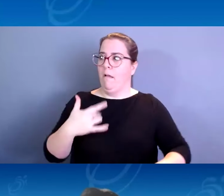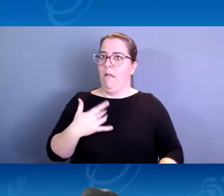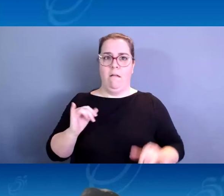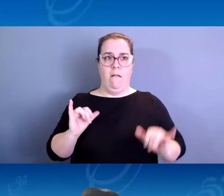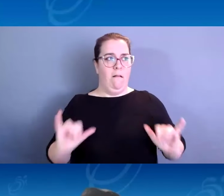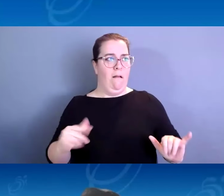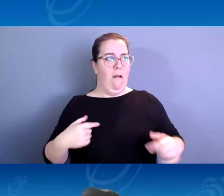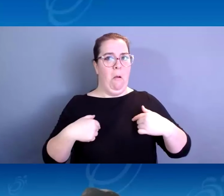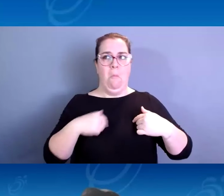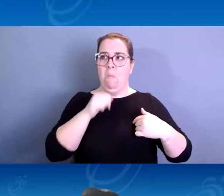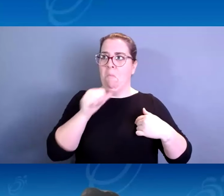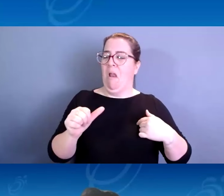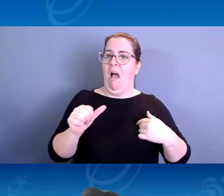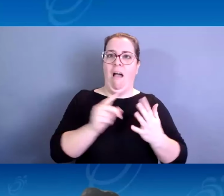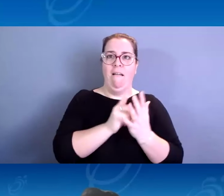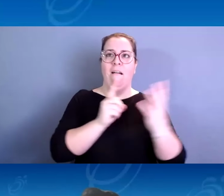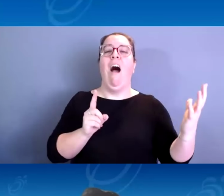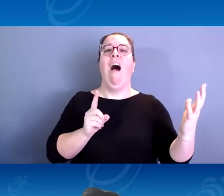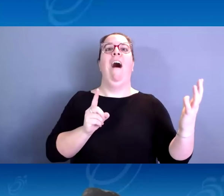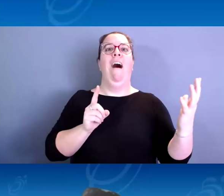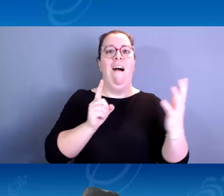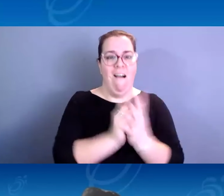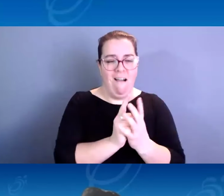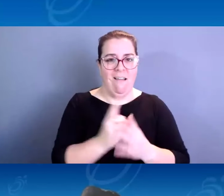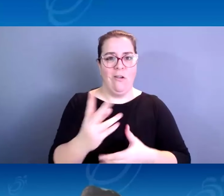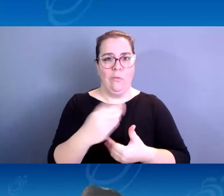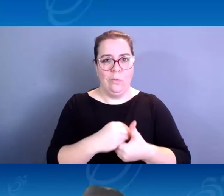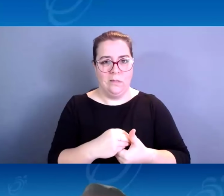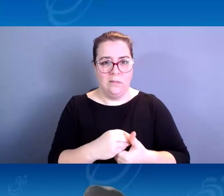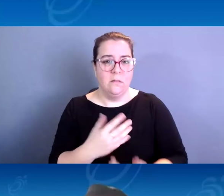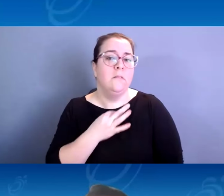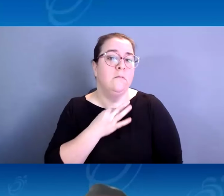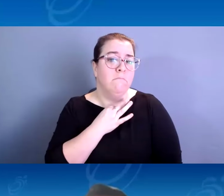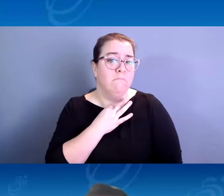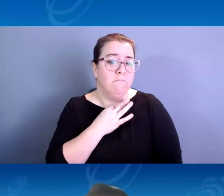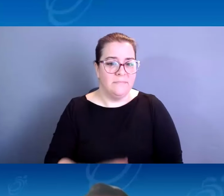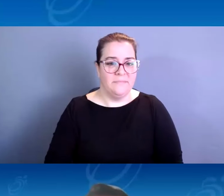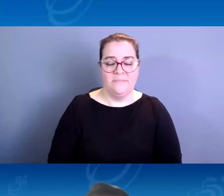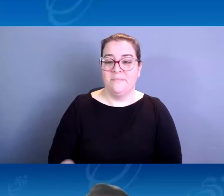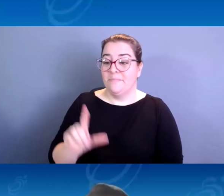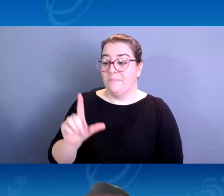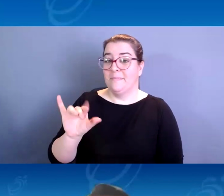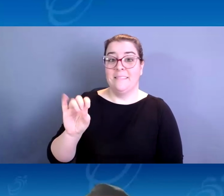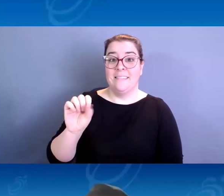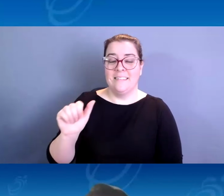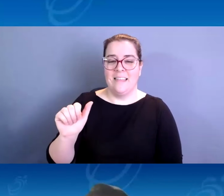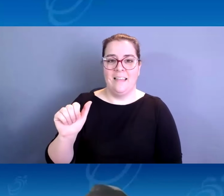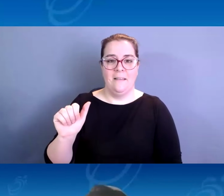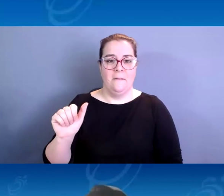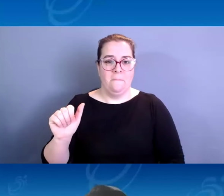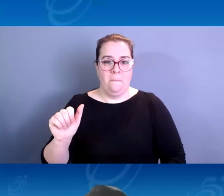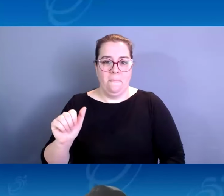I mean, I think I started talking about this during one of my, answers, and I, I really I'm not a fan of the word accommodation.